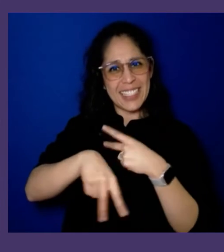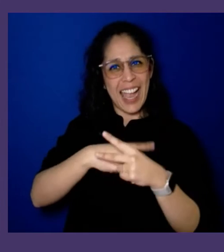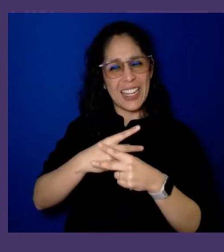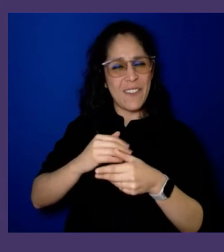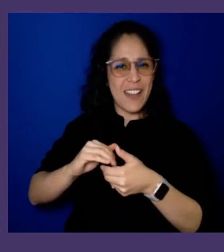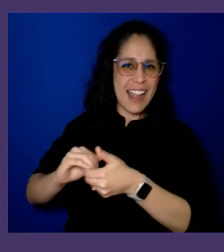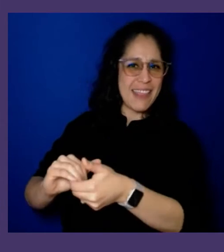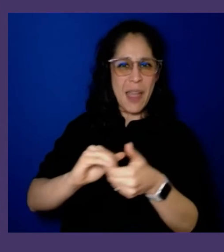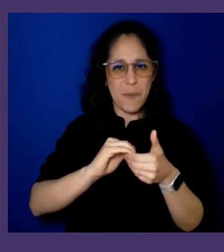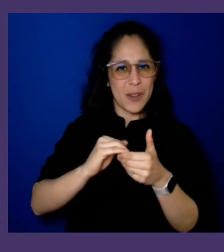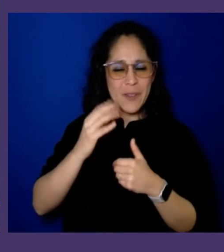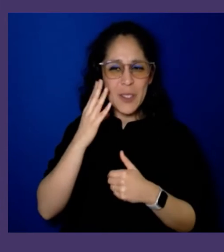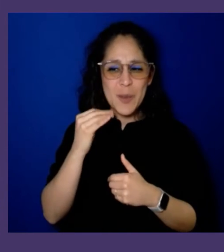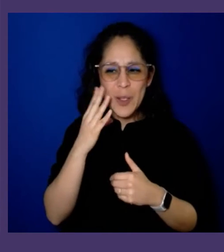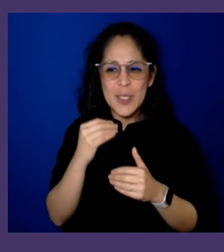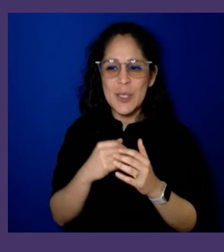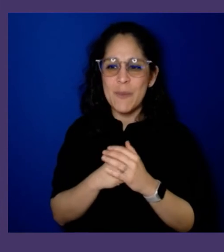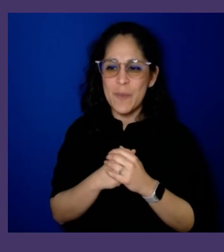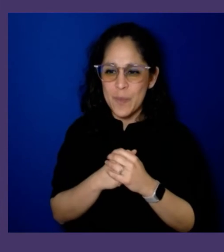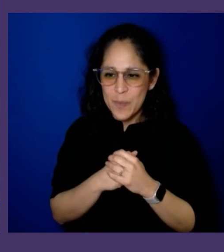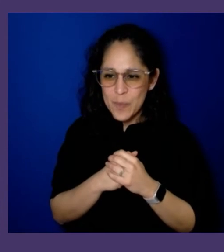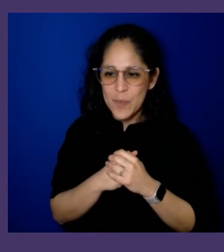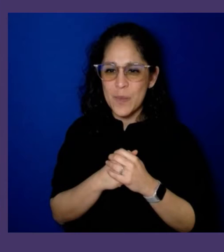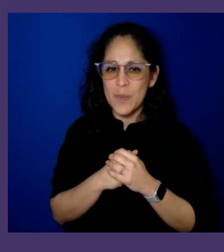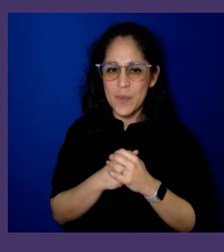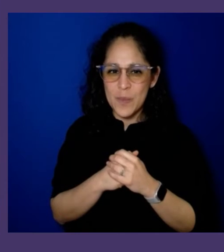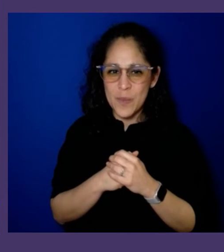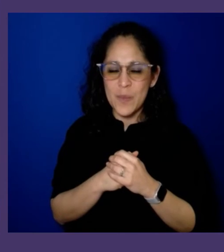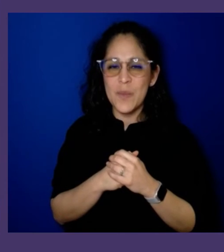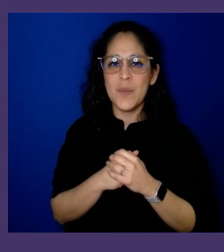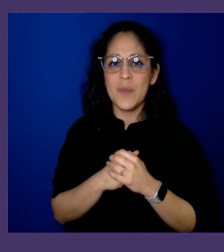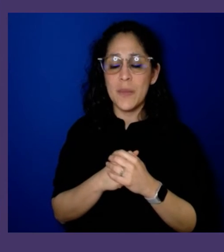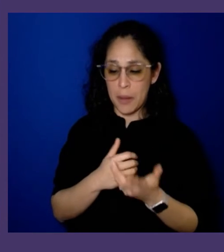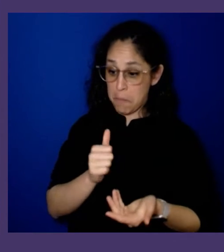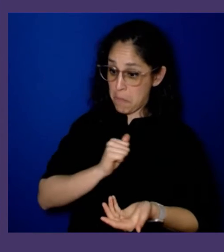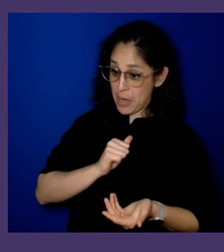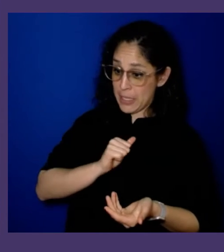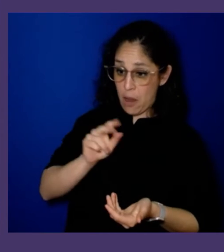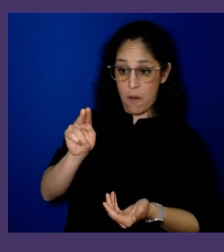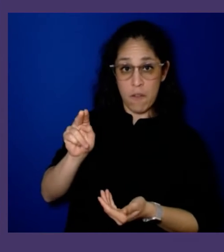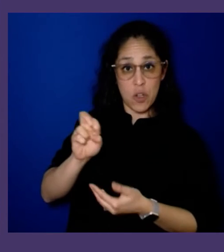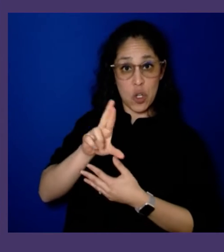Also, being neurodivergent and as part of the NCOE,